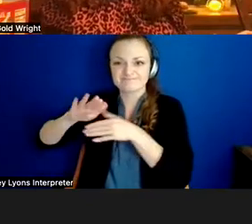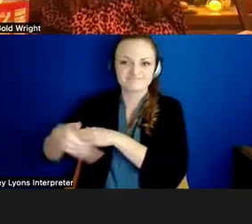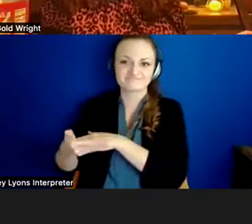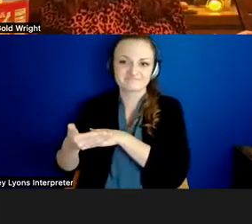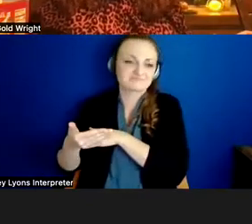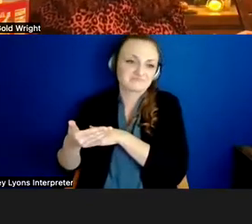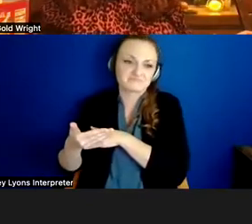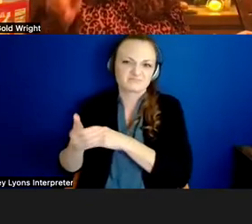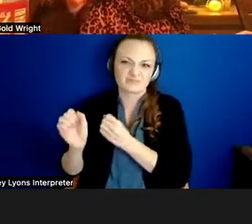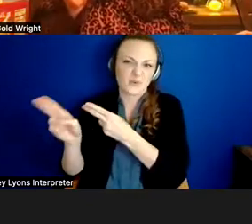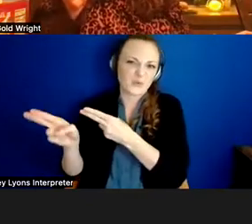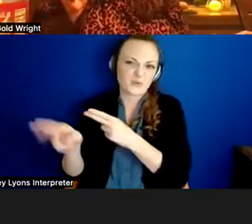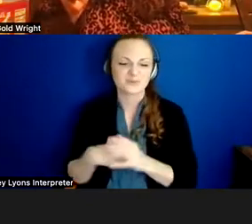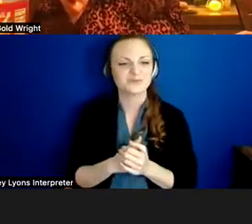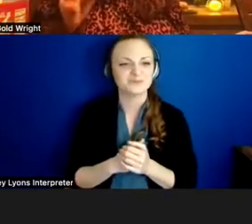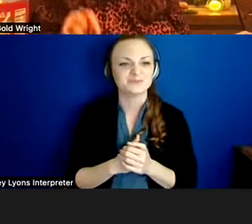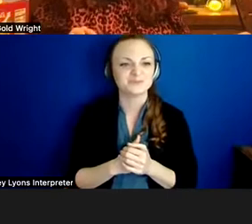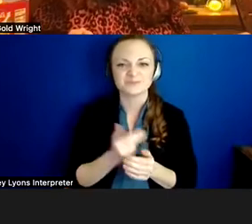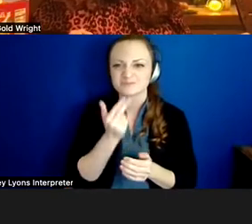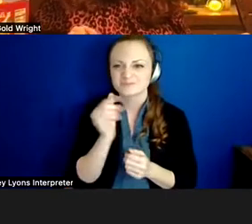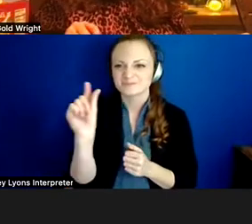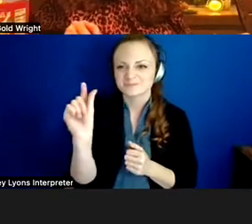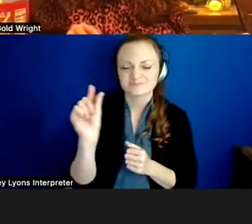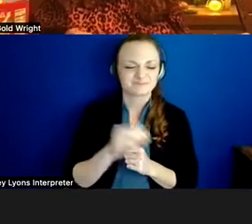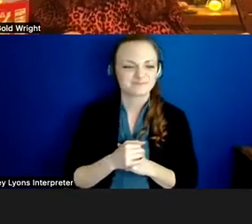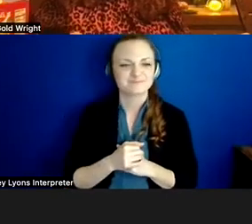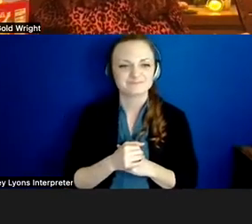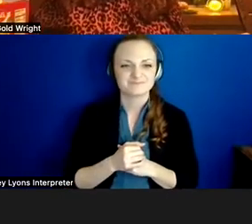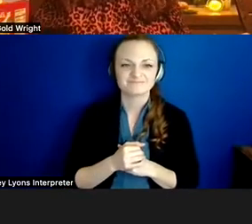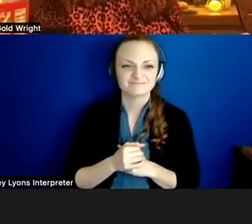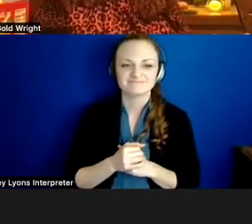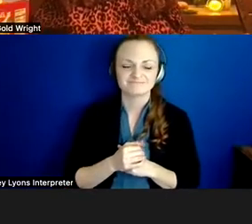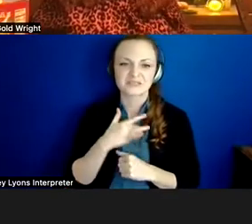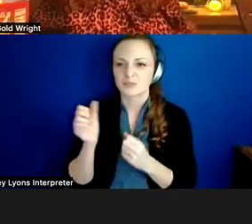gets run away it's just a little bit, and it just gets it just gets thrown away.